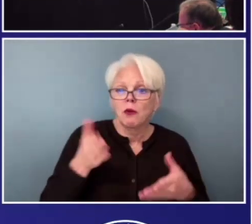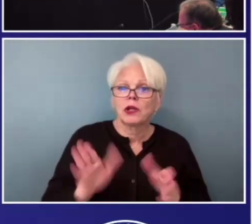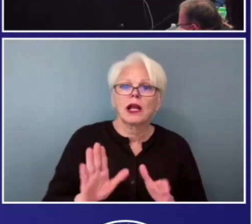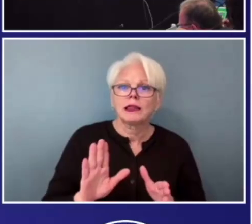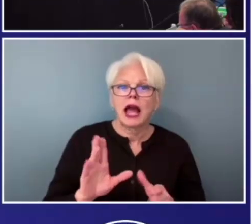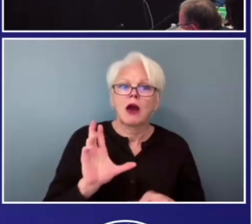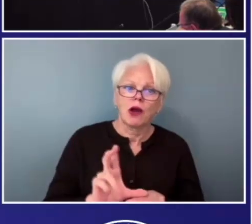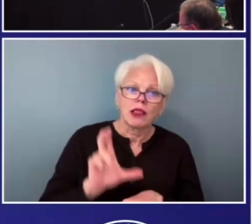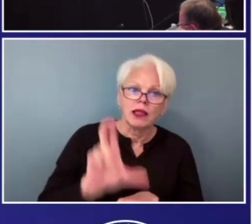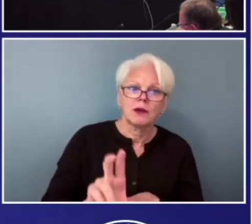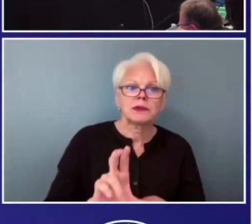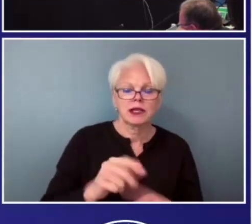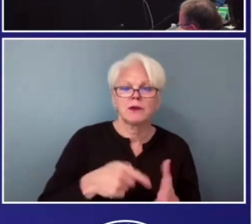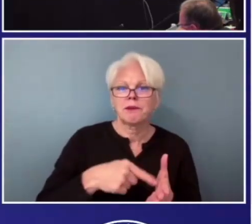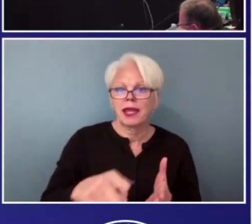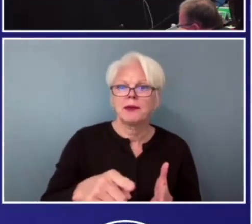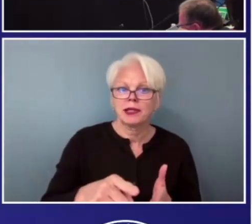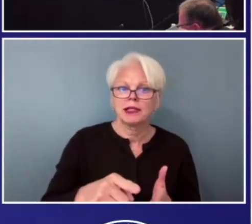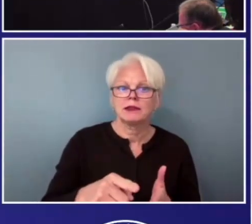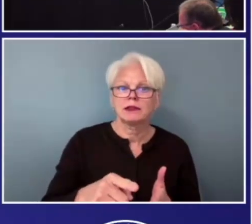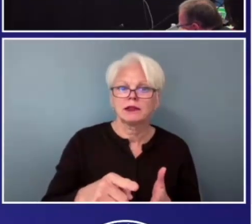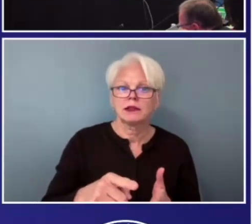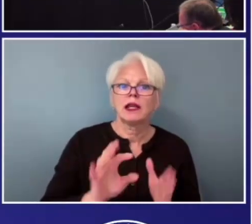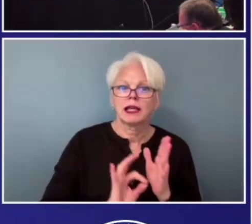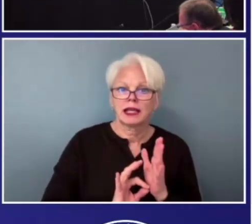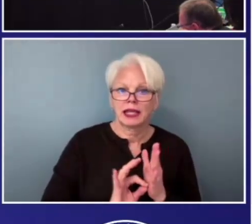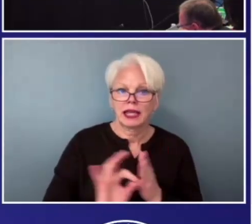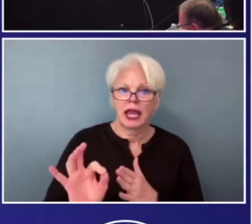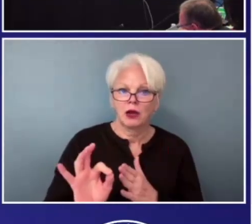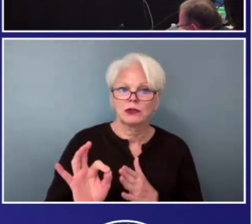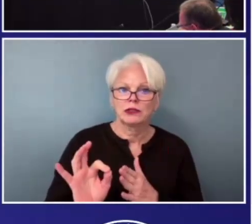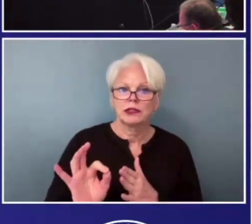sum payment to be counted toward time to